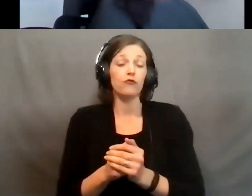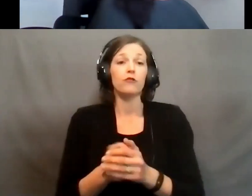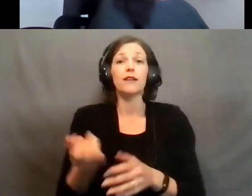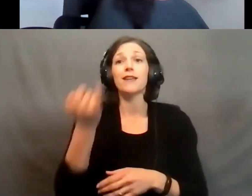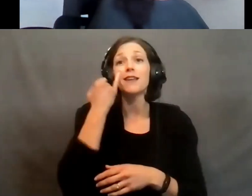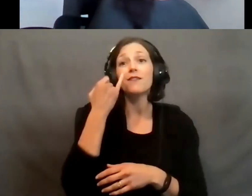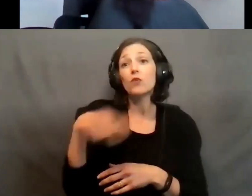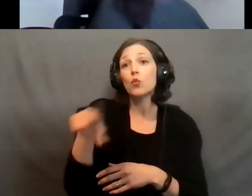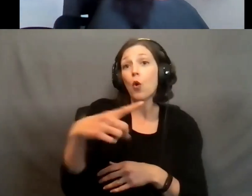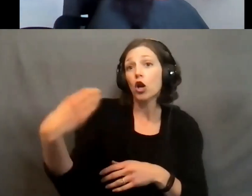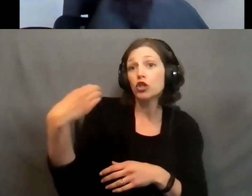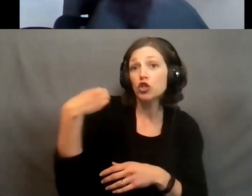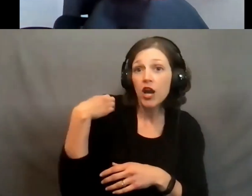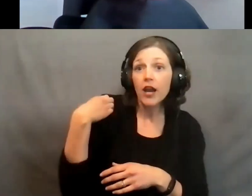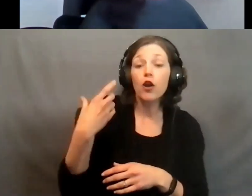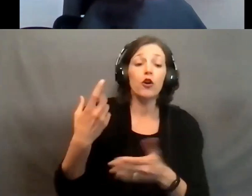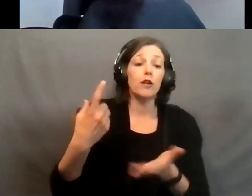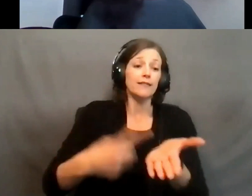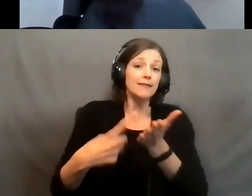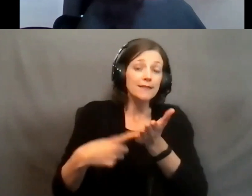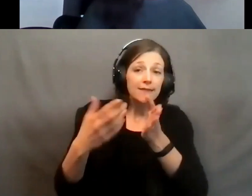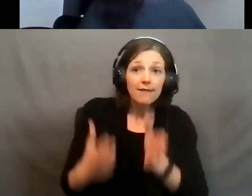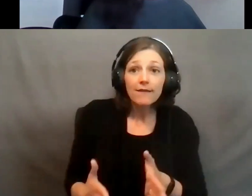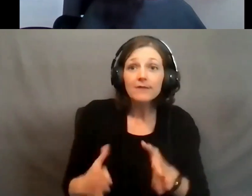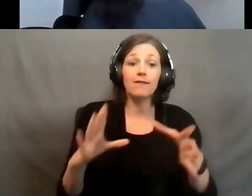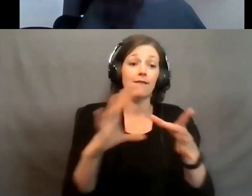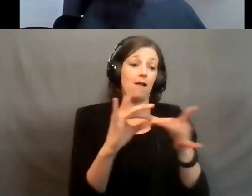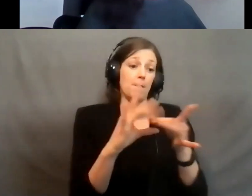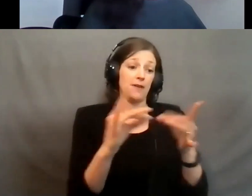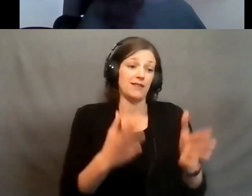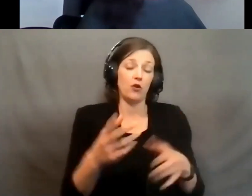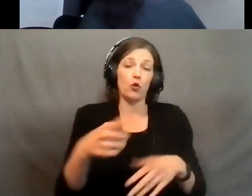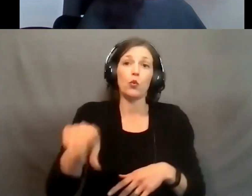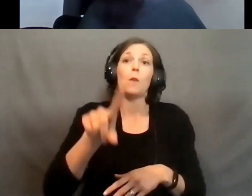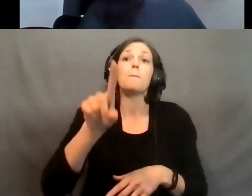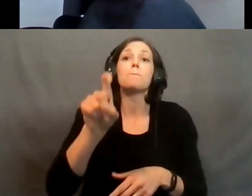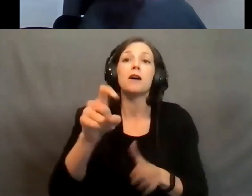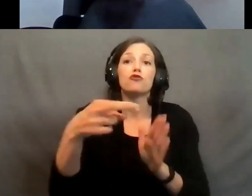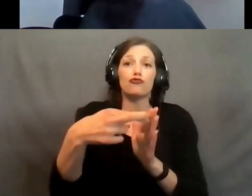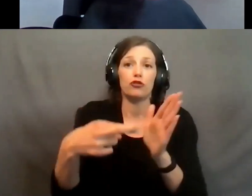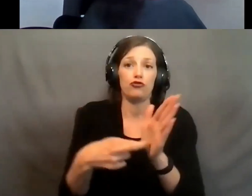if you are a discussant or commentator, you need to register by that date.